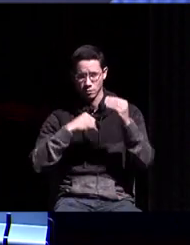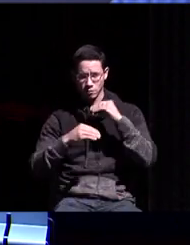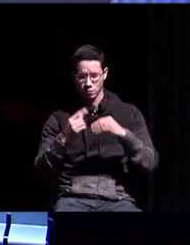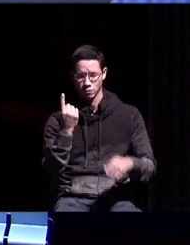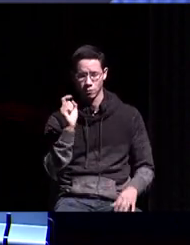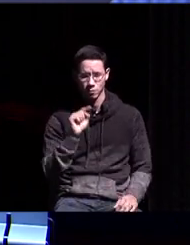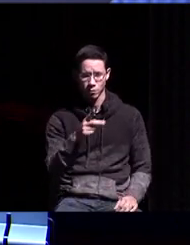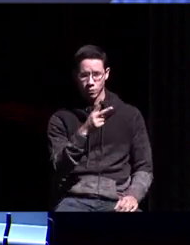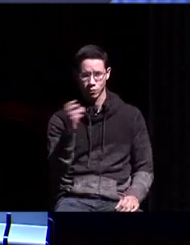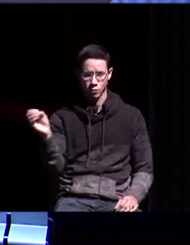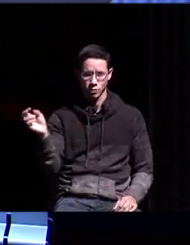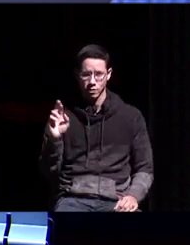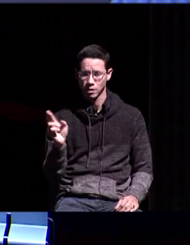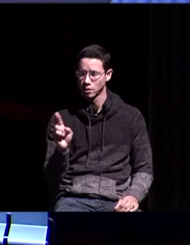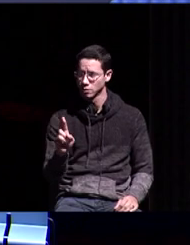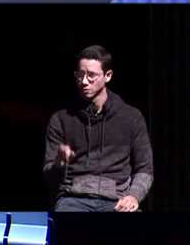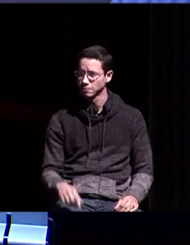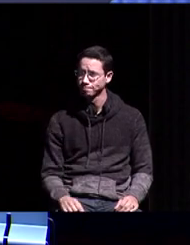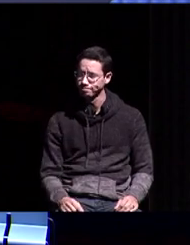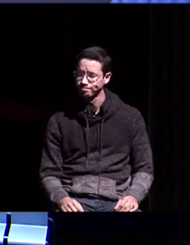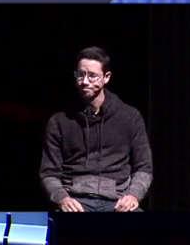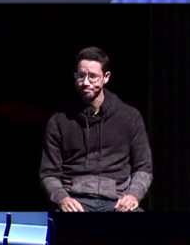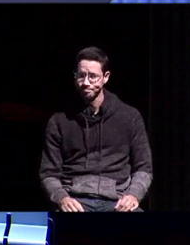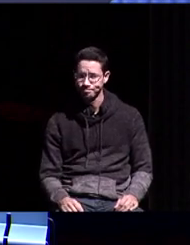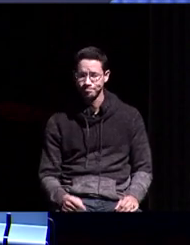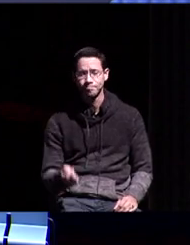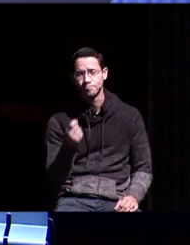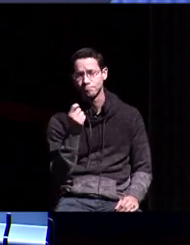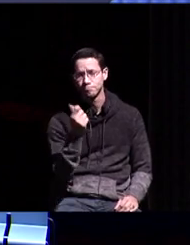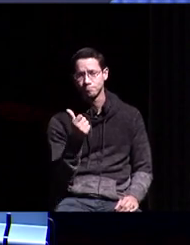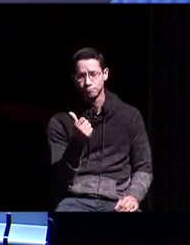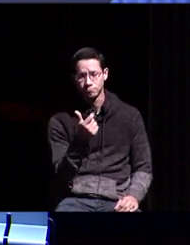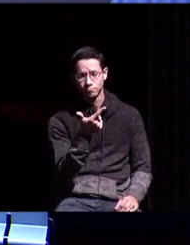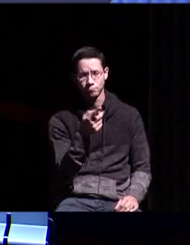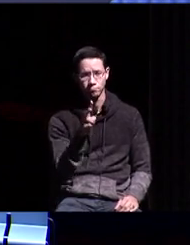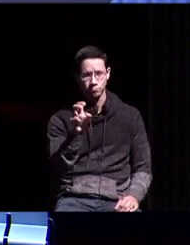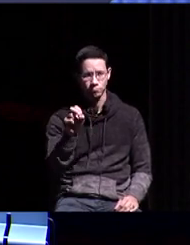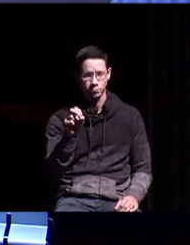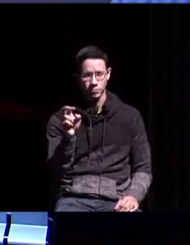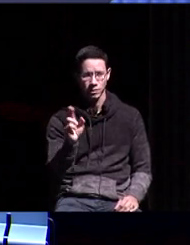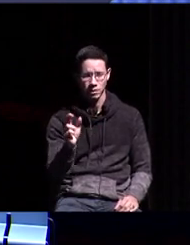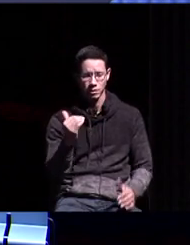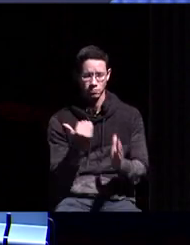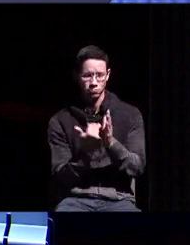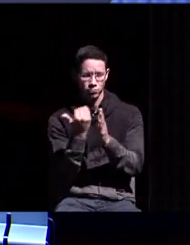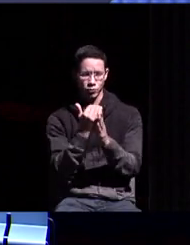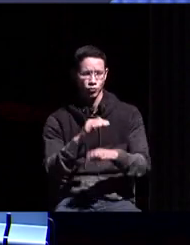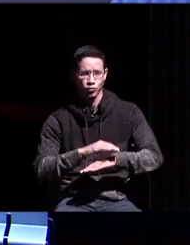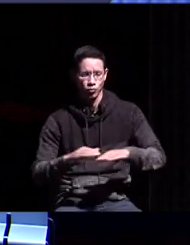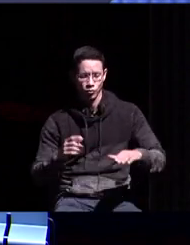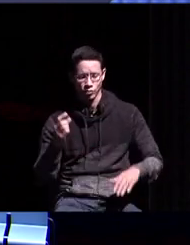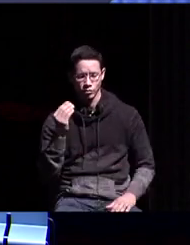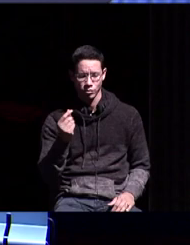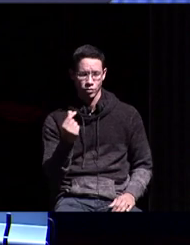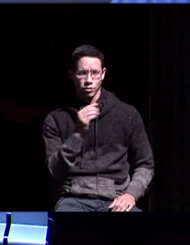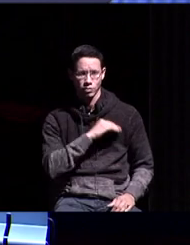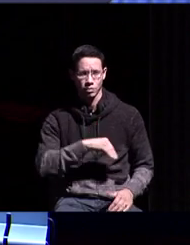almost BRL 250 more than the minimum wage. Again, what is interesting about the air transportation